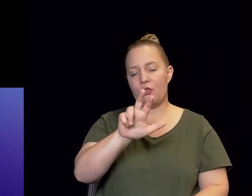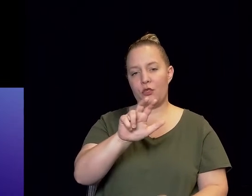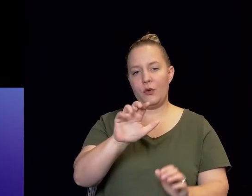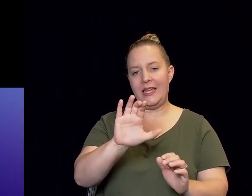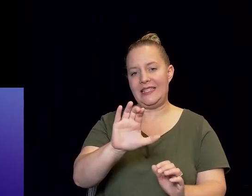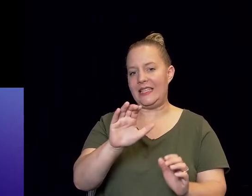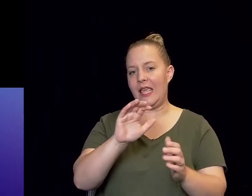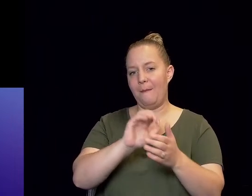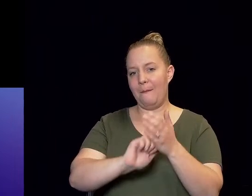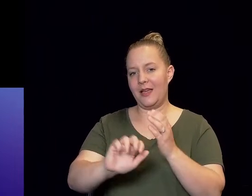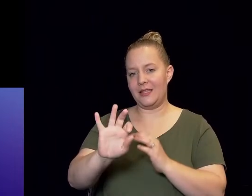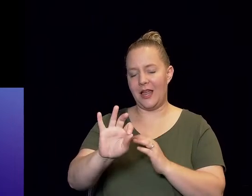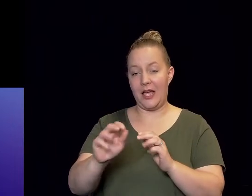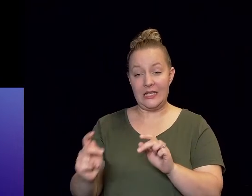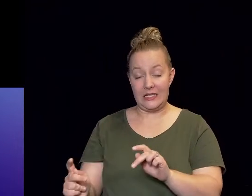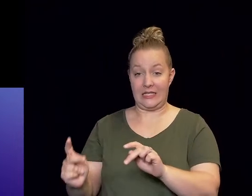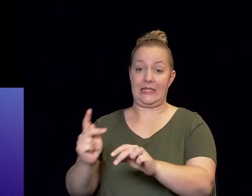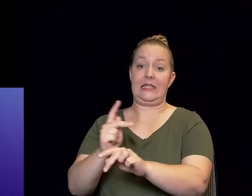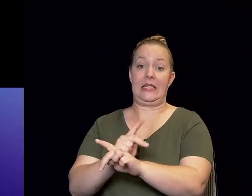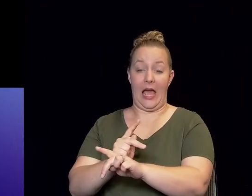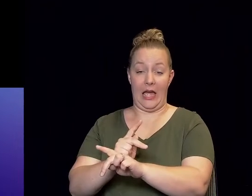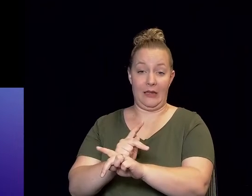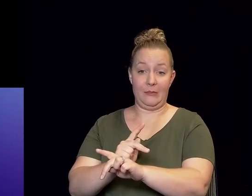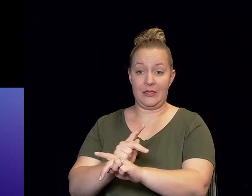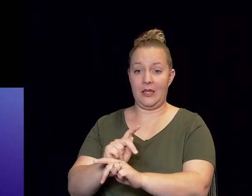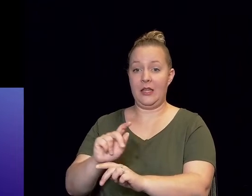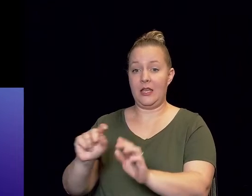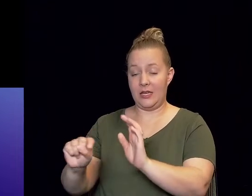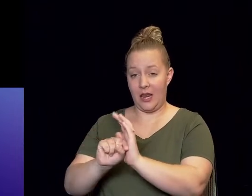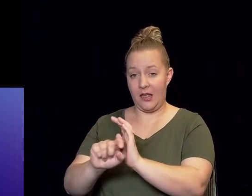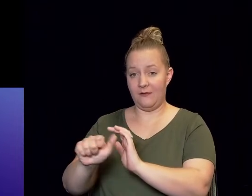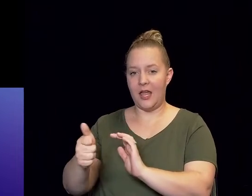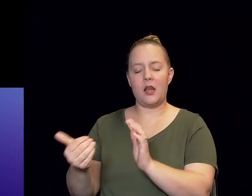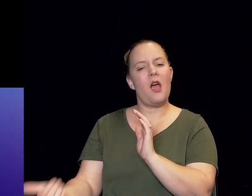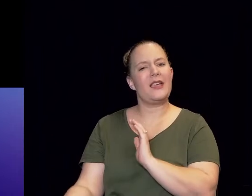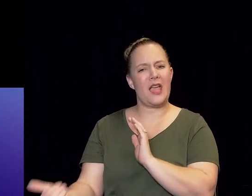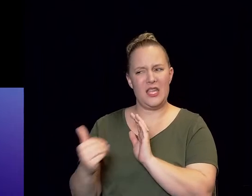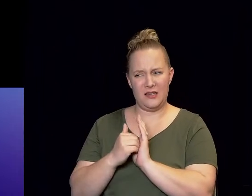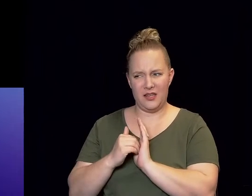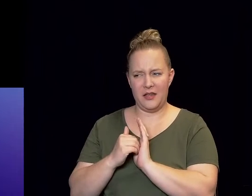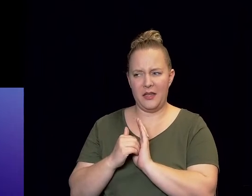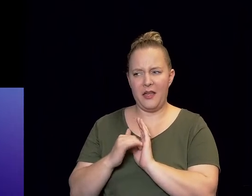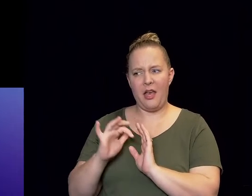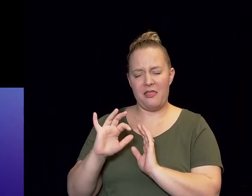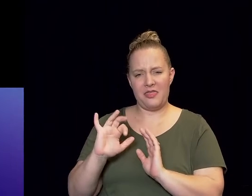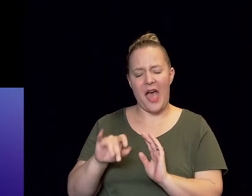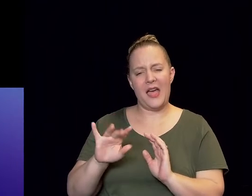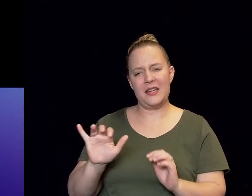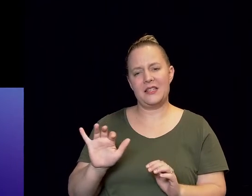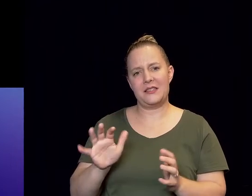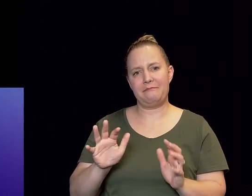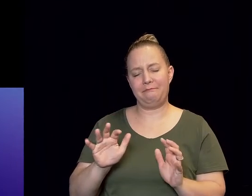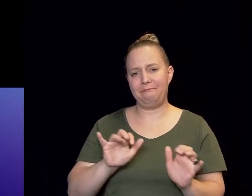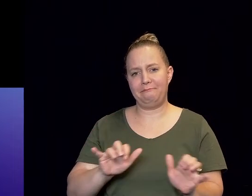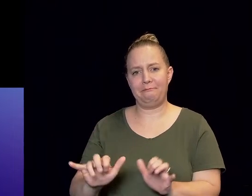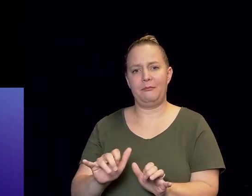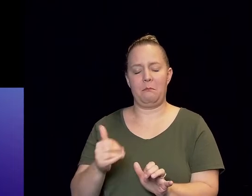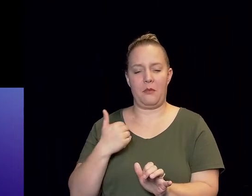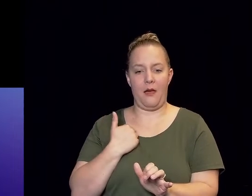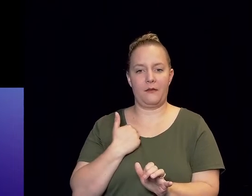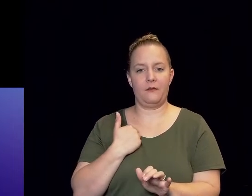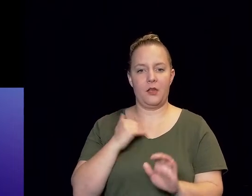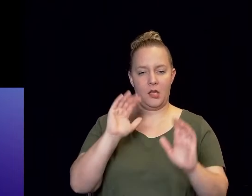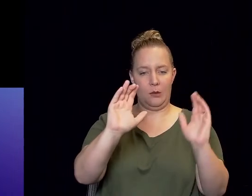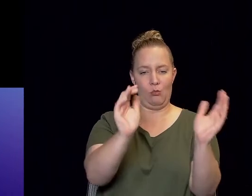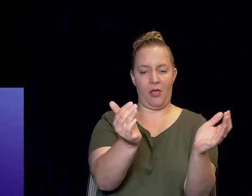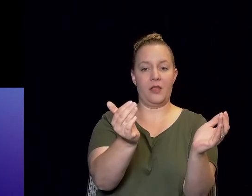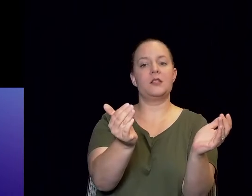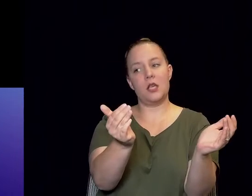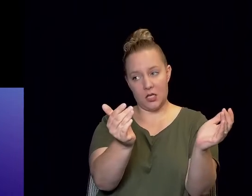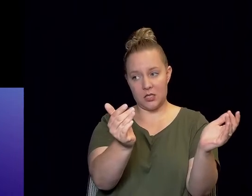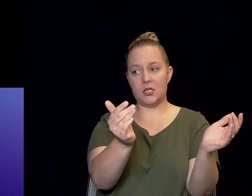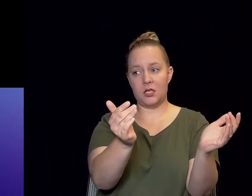9 times -10. So again, this is kind of like I have the parentheses,